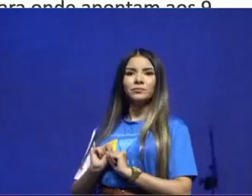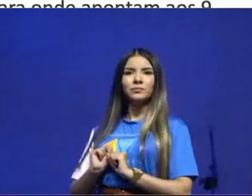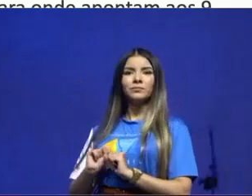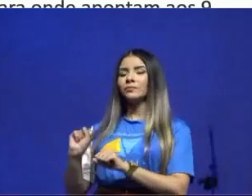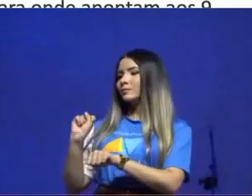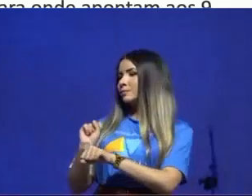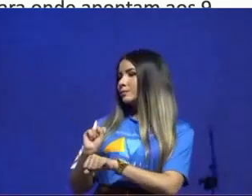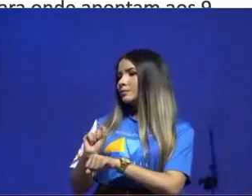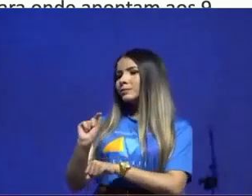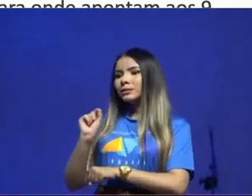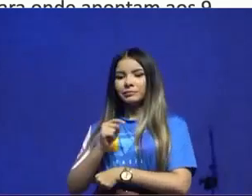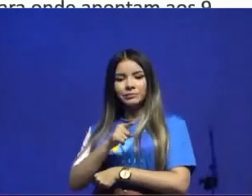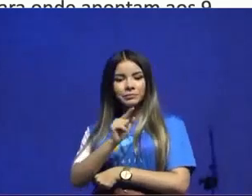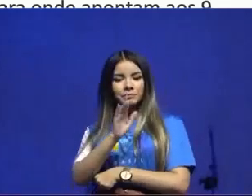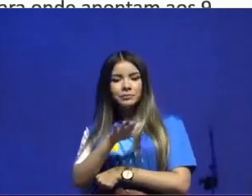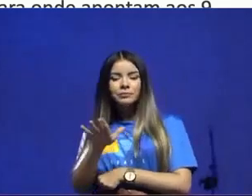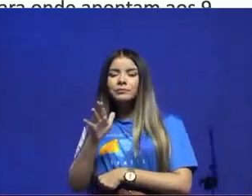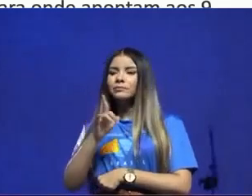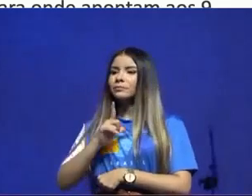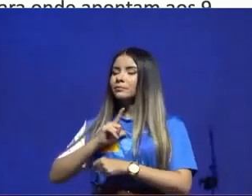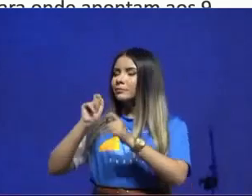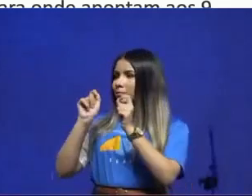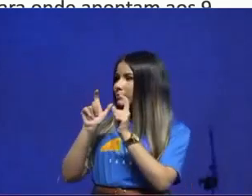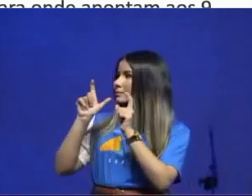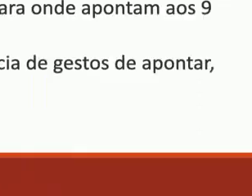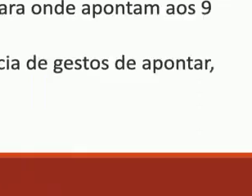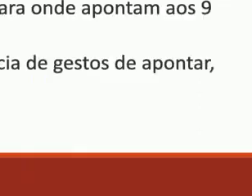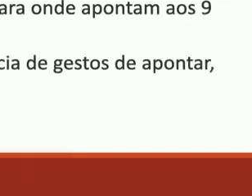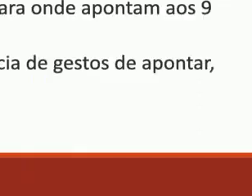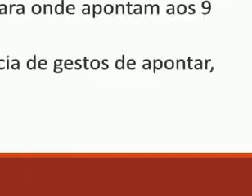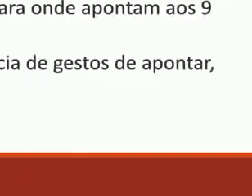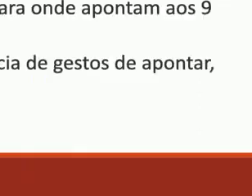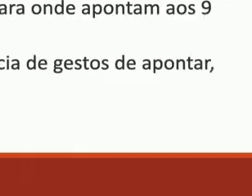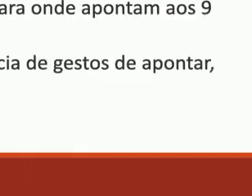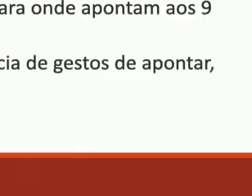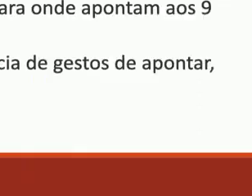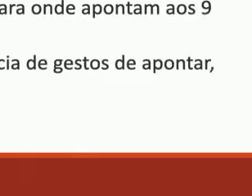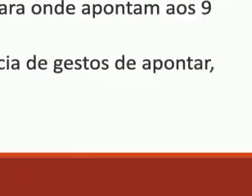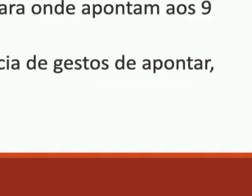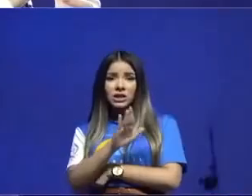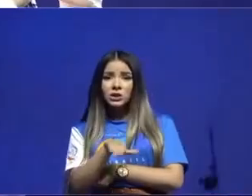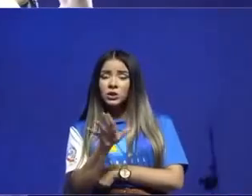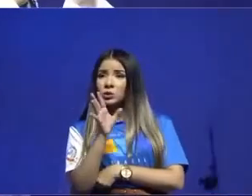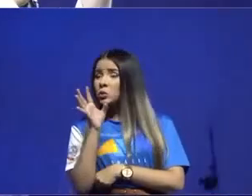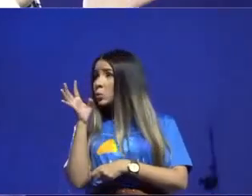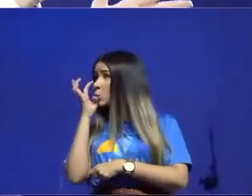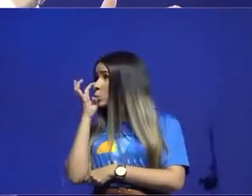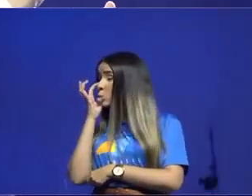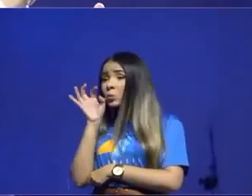the child to be interested in the human face the child who does not observe the environment around him who